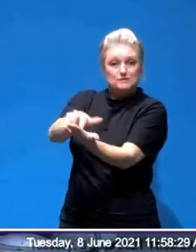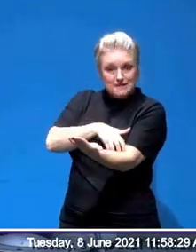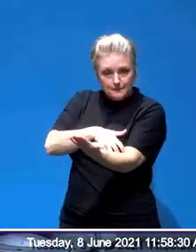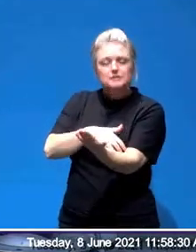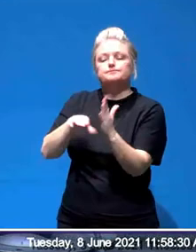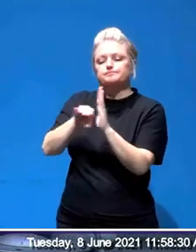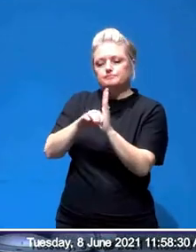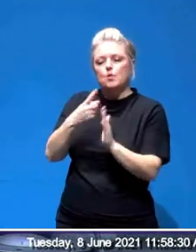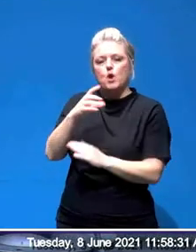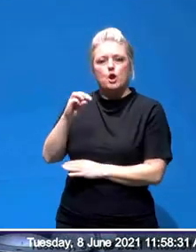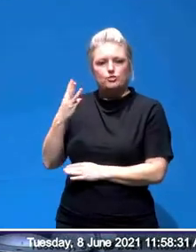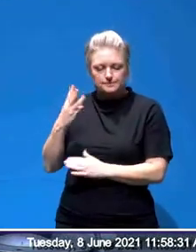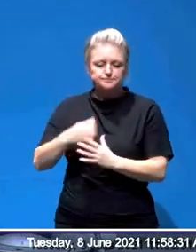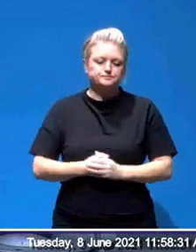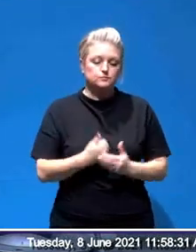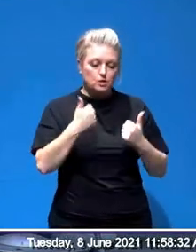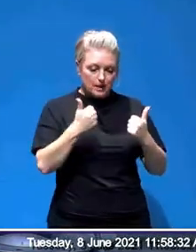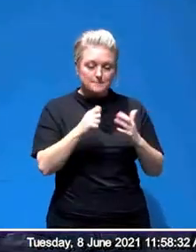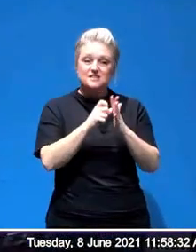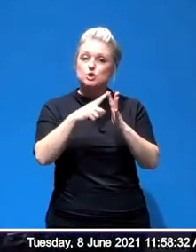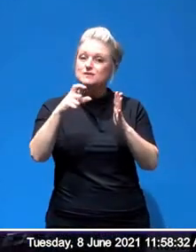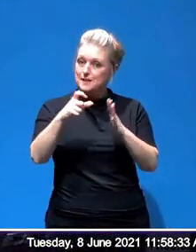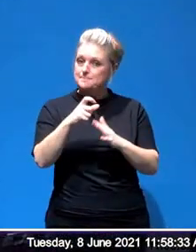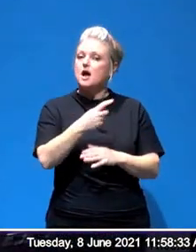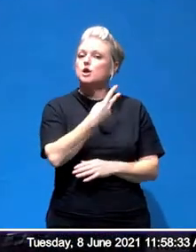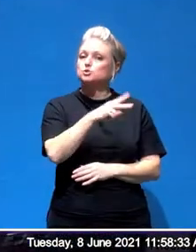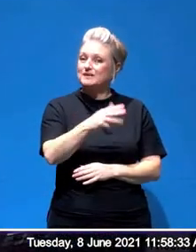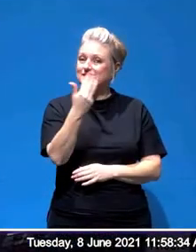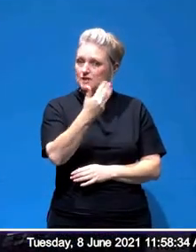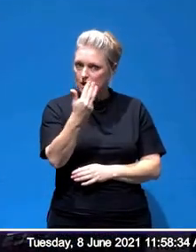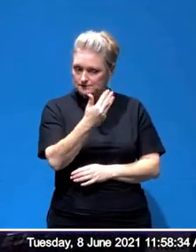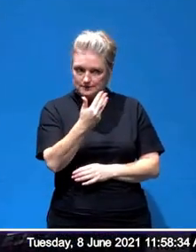In December 2019, an occupational therapist came to our home